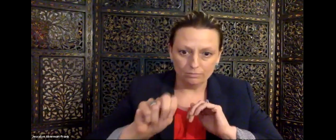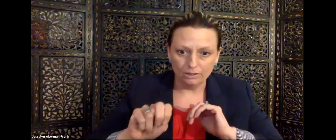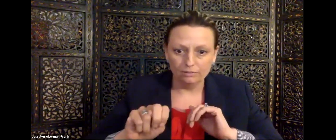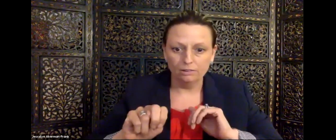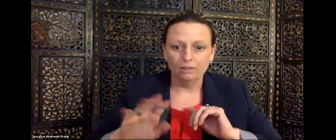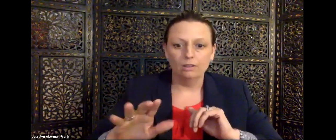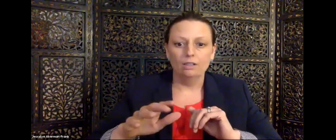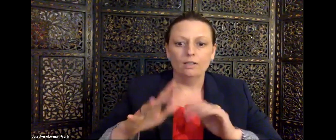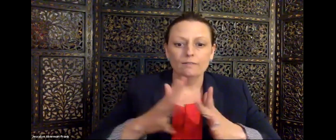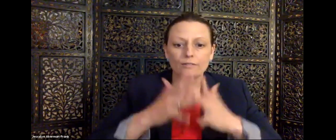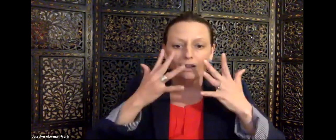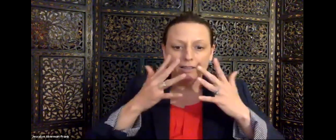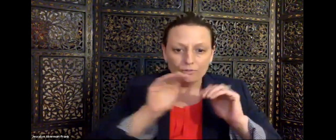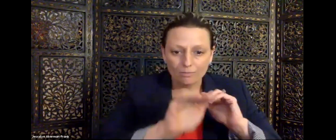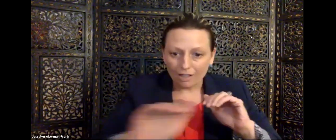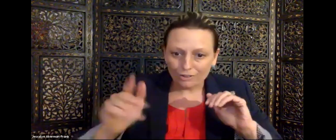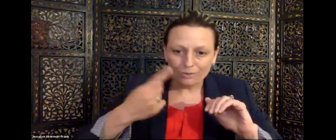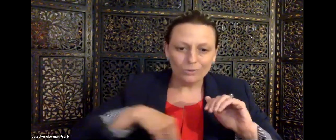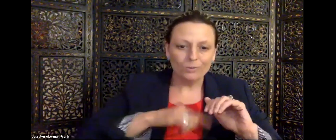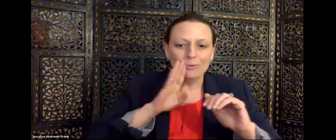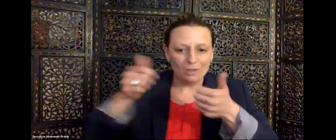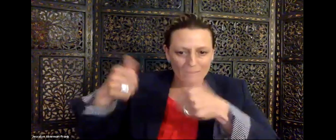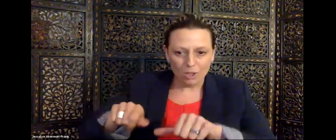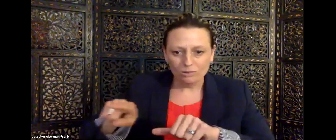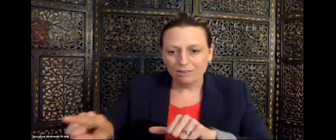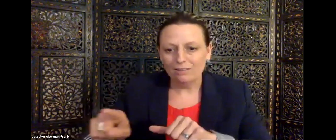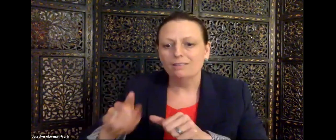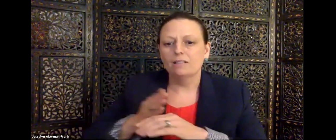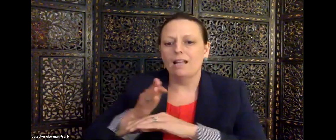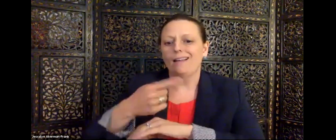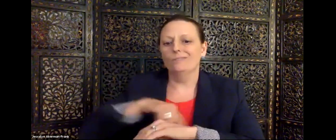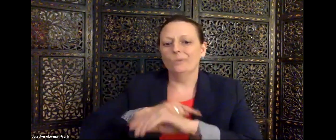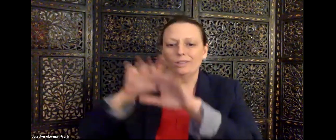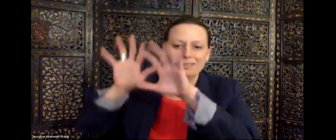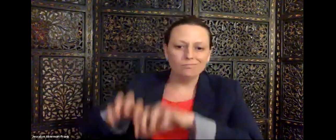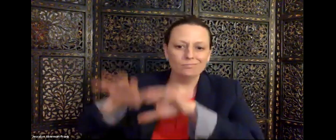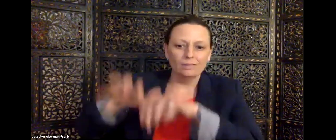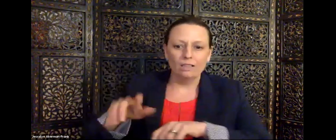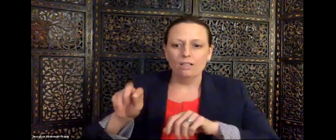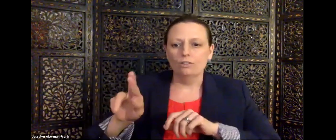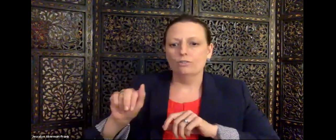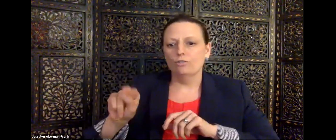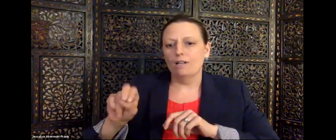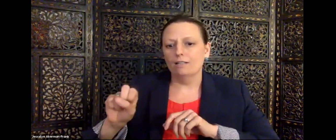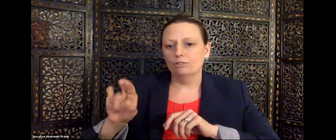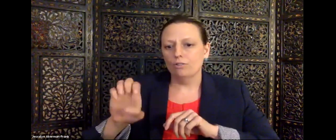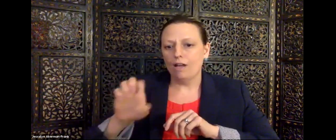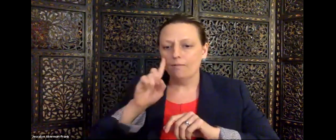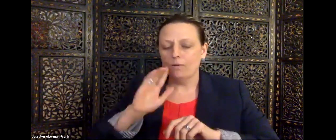Secretary of State Simon, also Emily, and a friendly reminder to all, we'll post this and have this all done